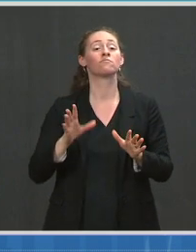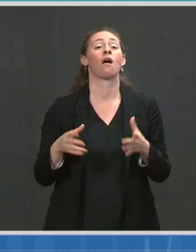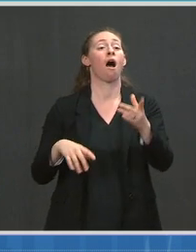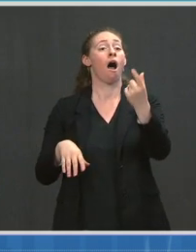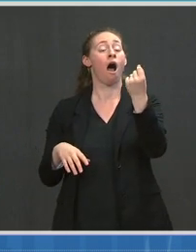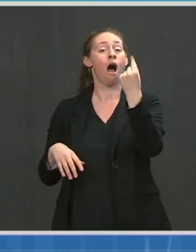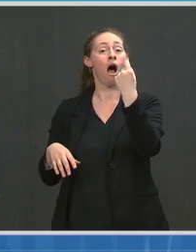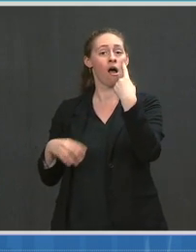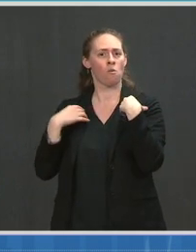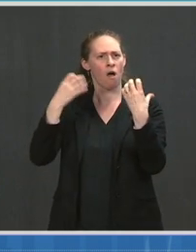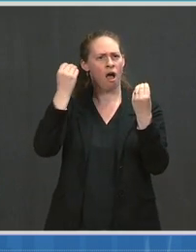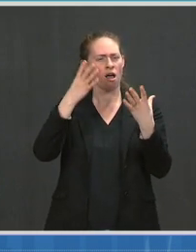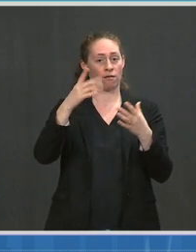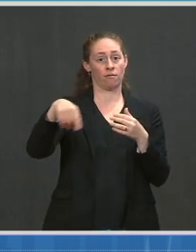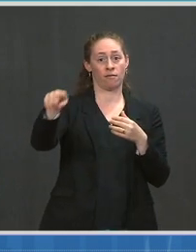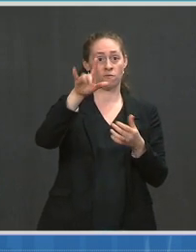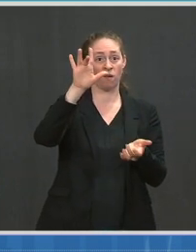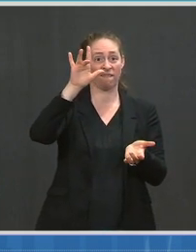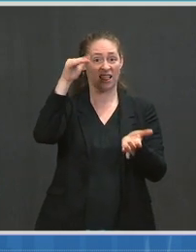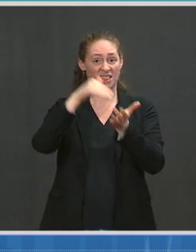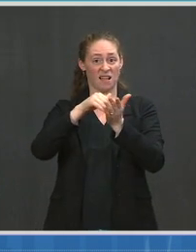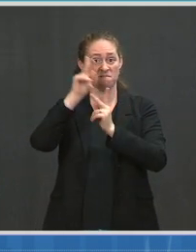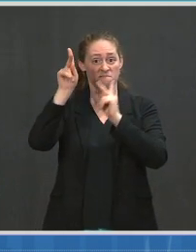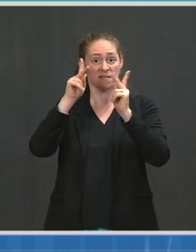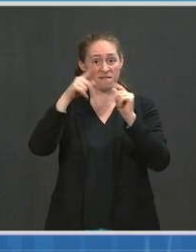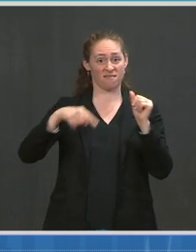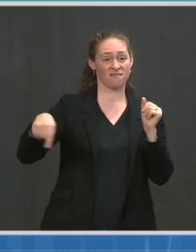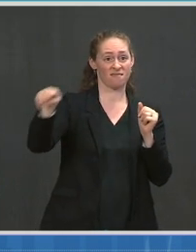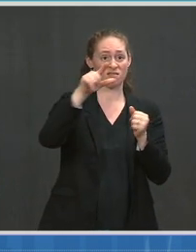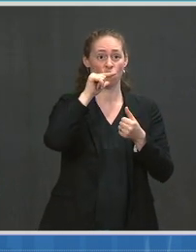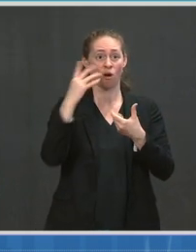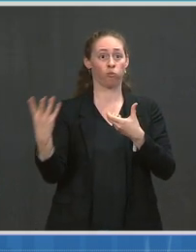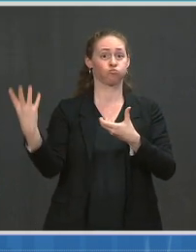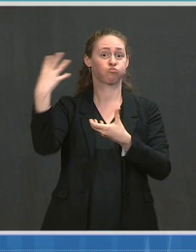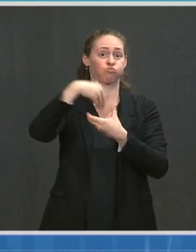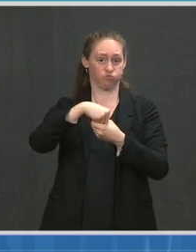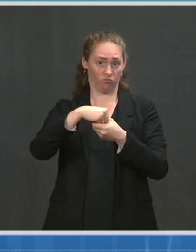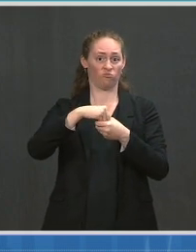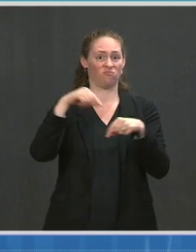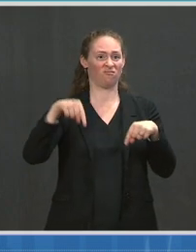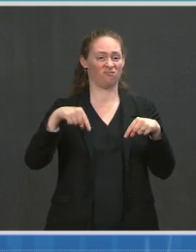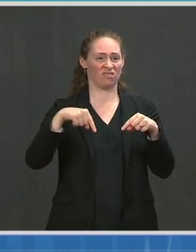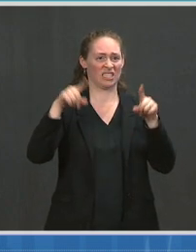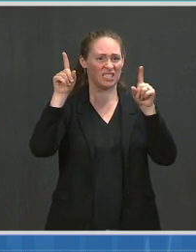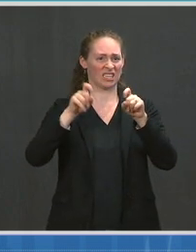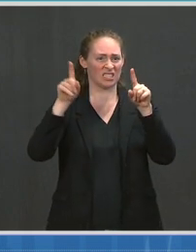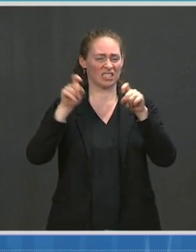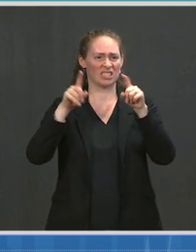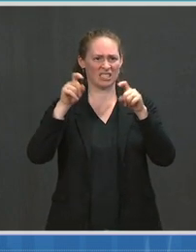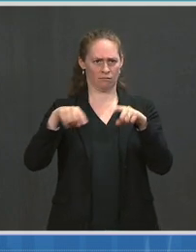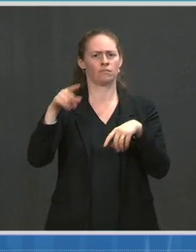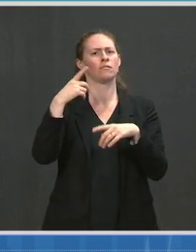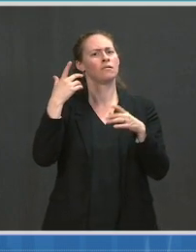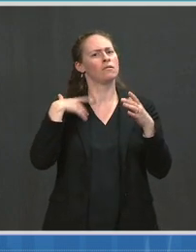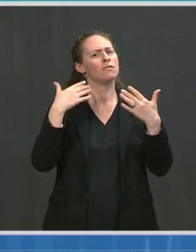by the participants in the main study as close contacts. They will provide samples,